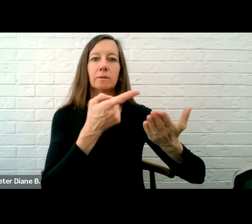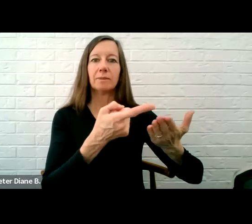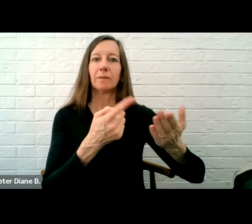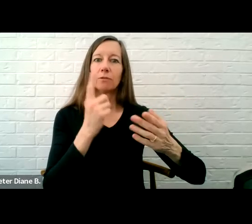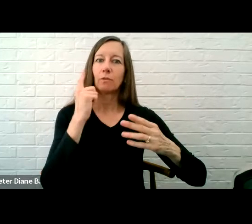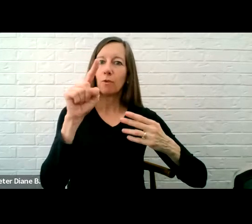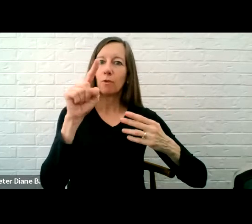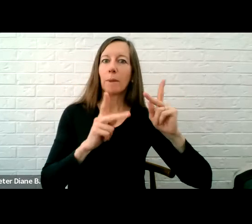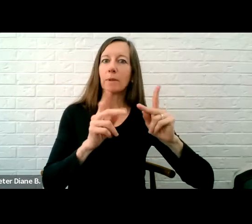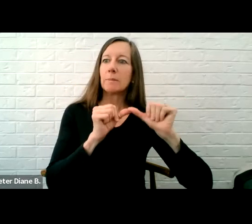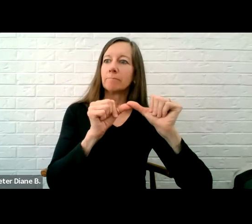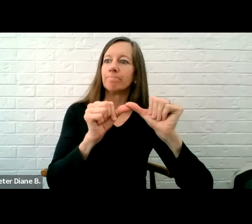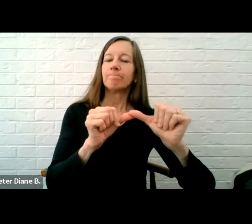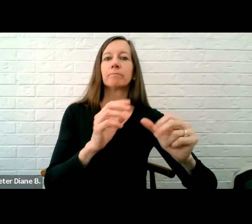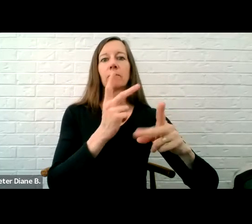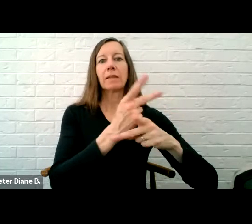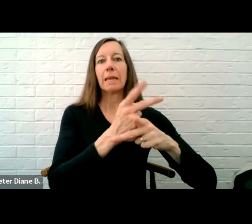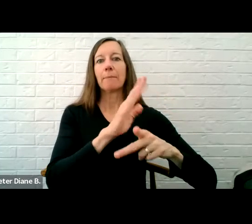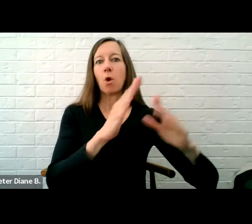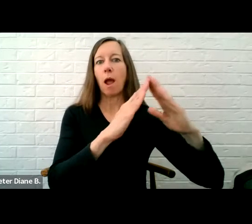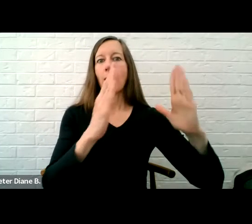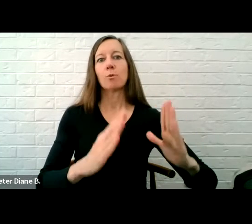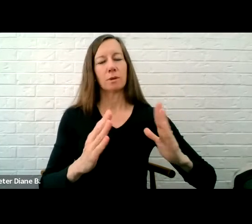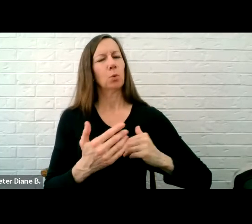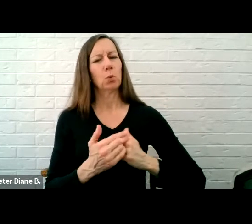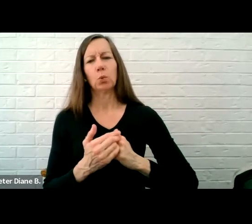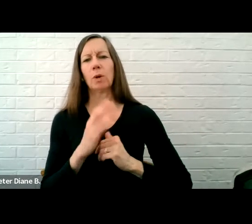crisis is really causing a challenge for individuals that are living independently,